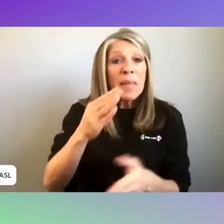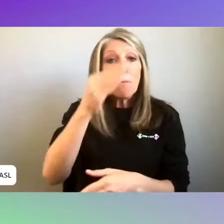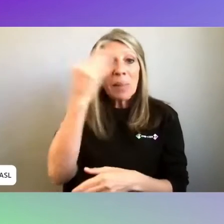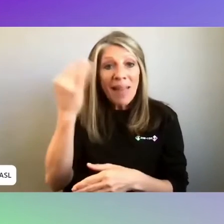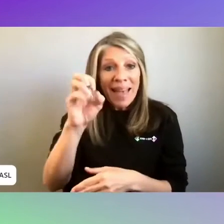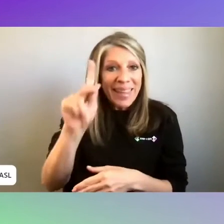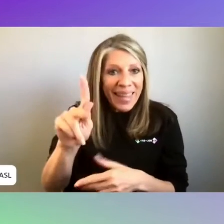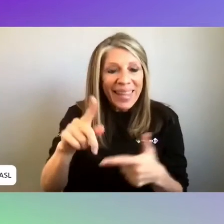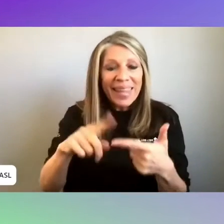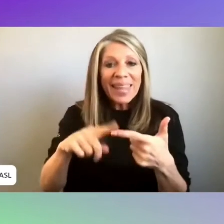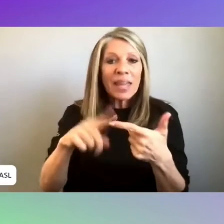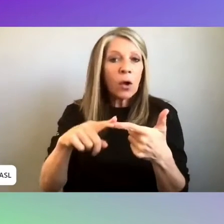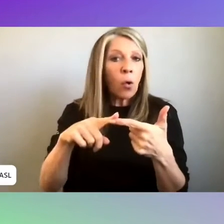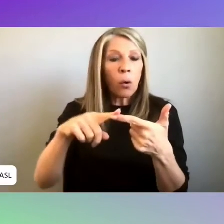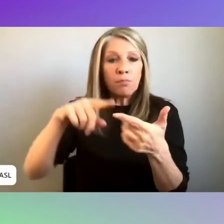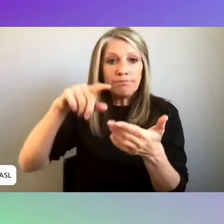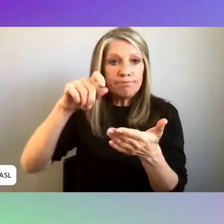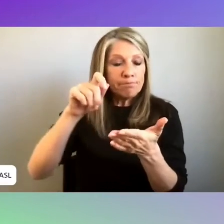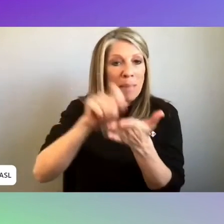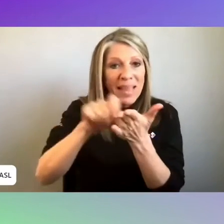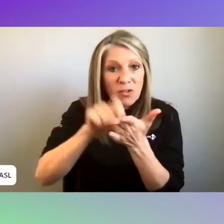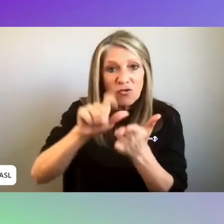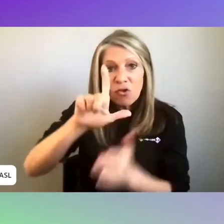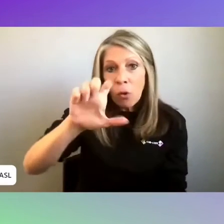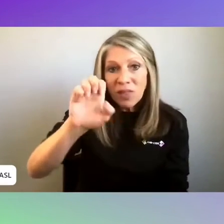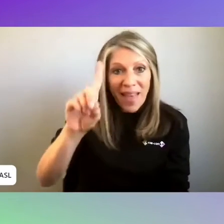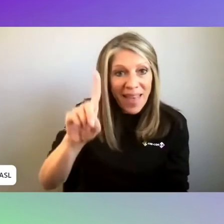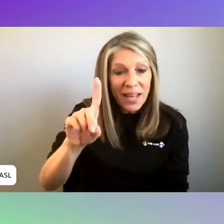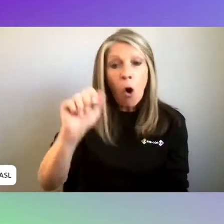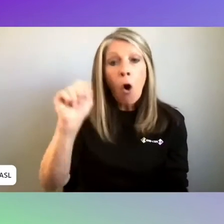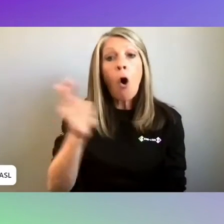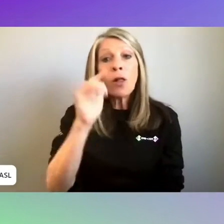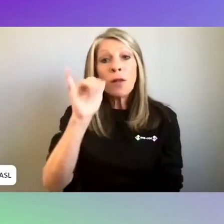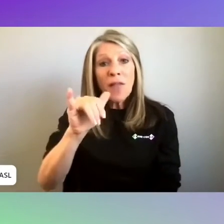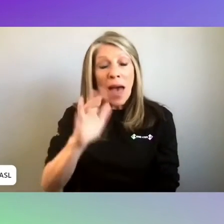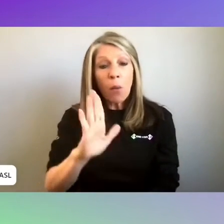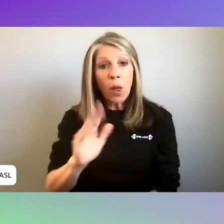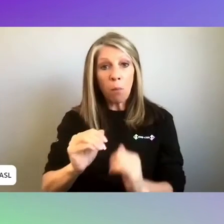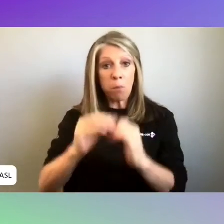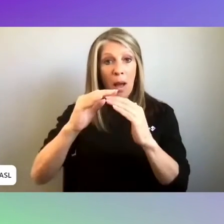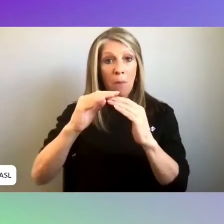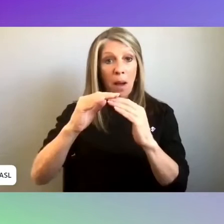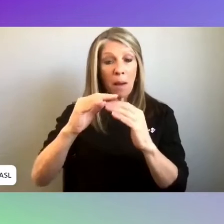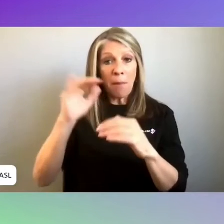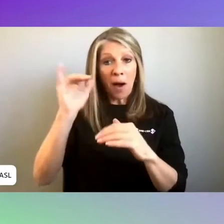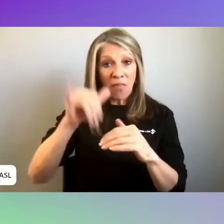paper that has alcohol in it, and when you add any form of carbon to the paper, whether that's black